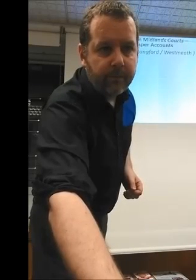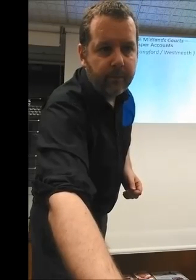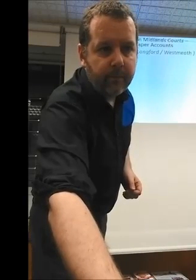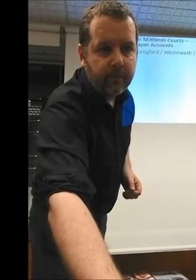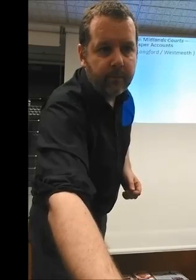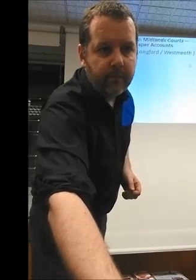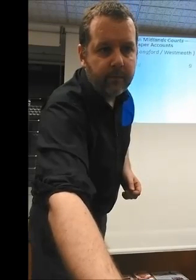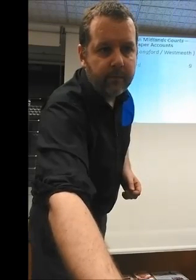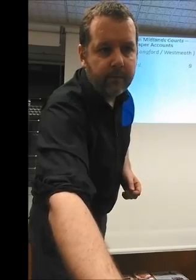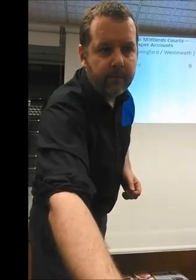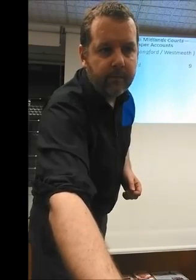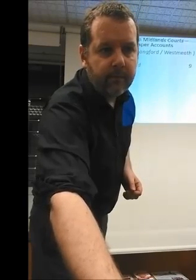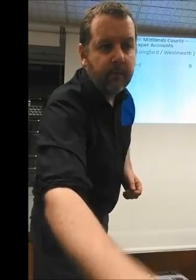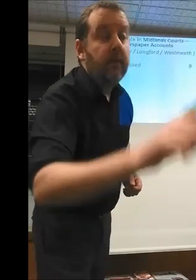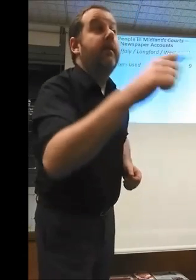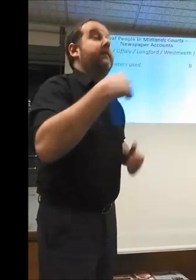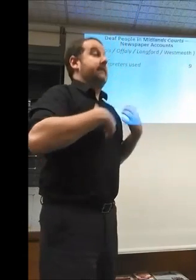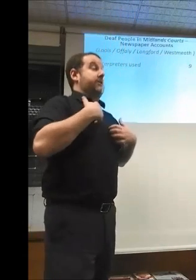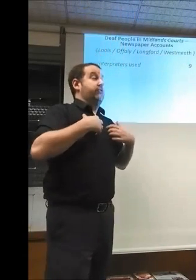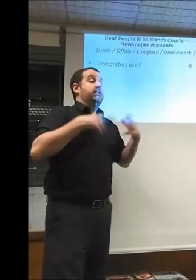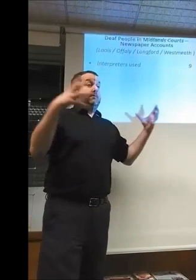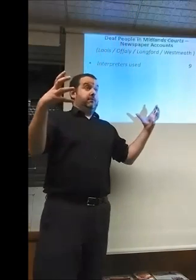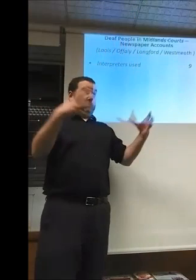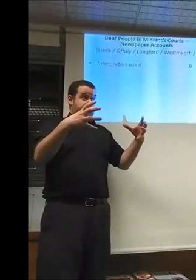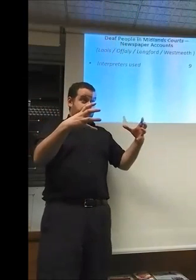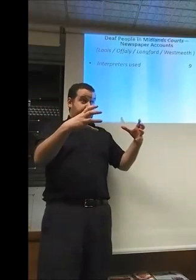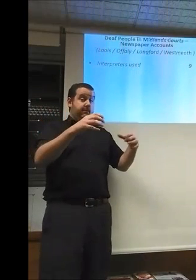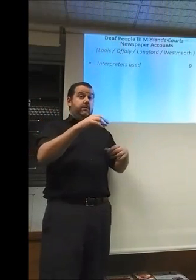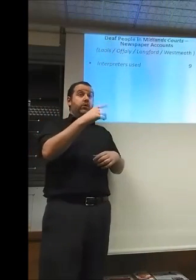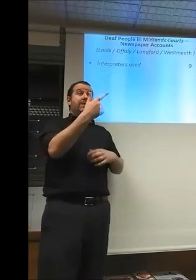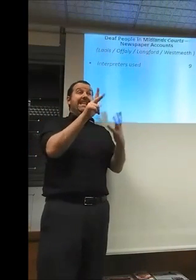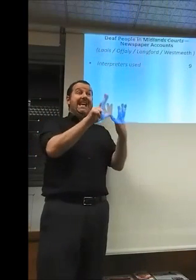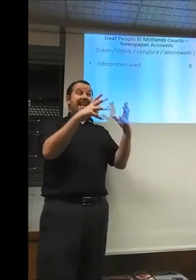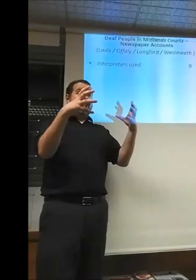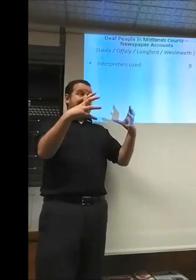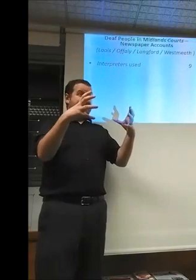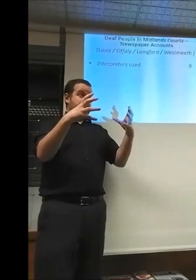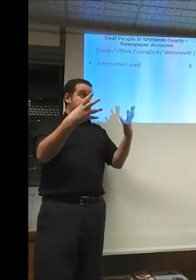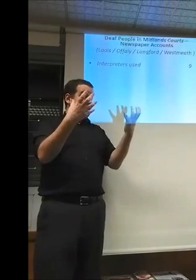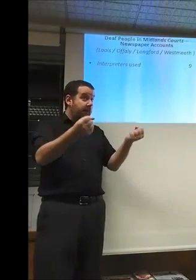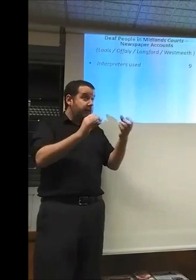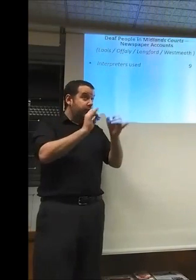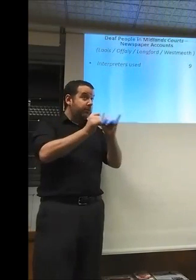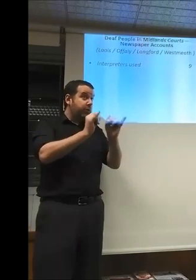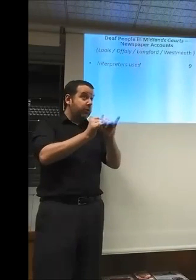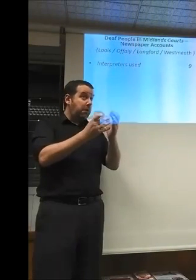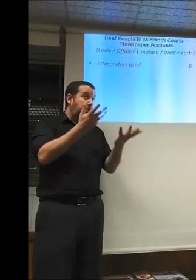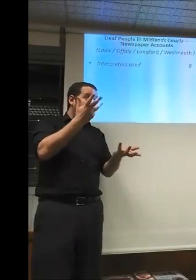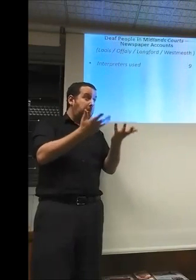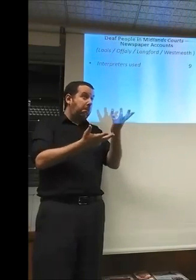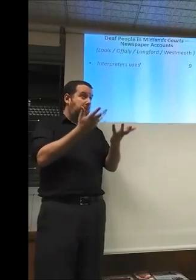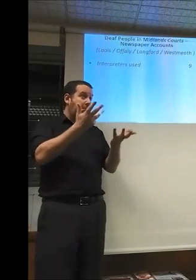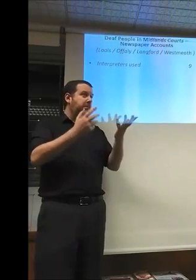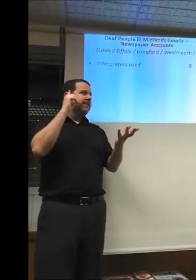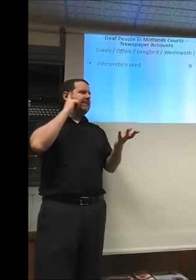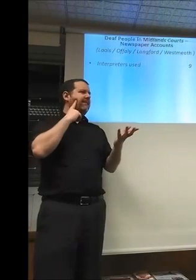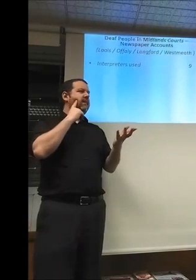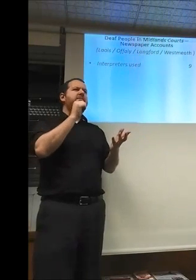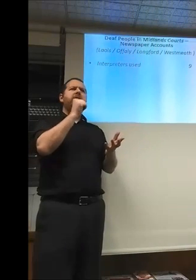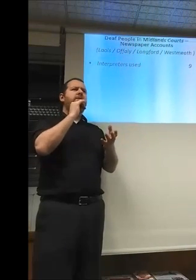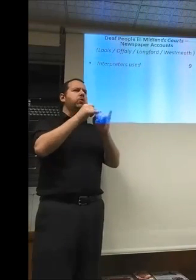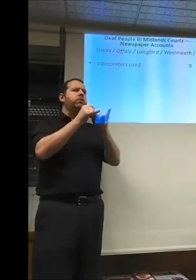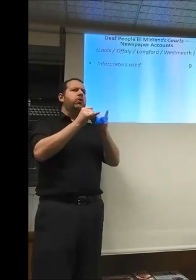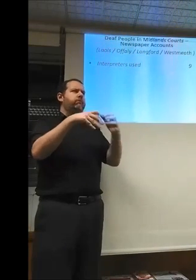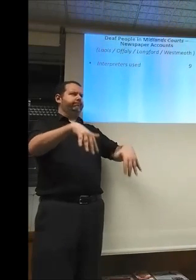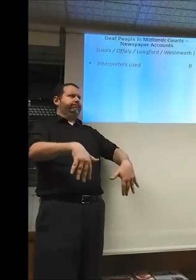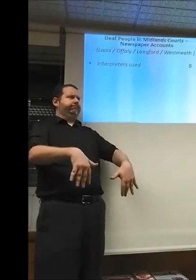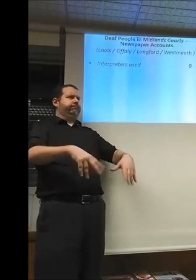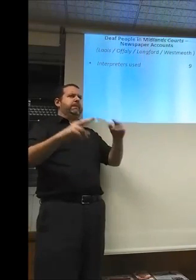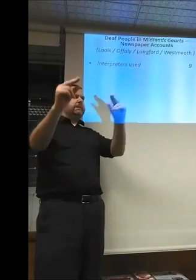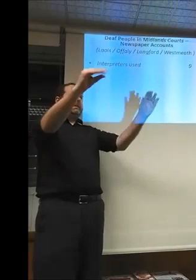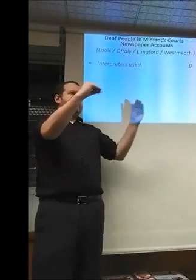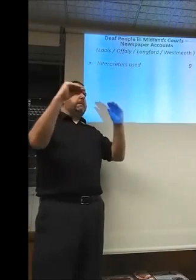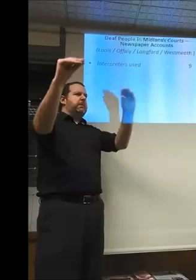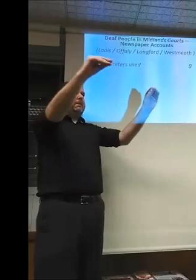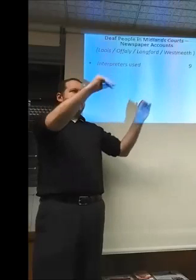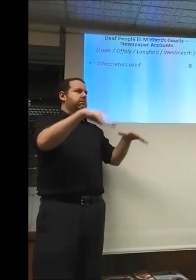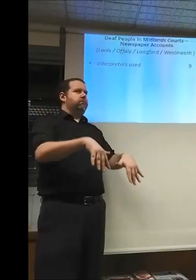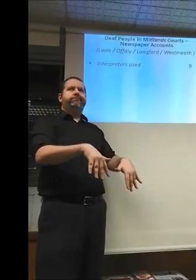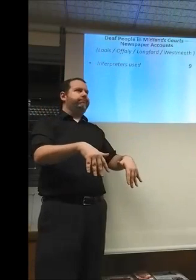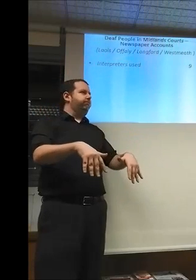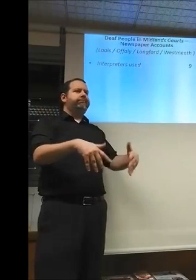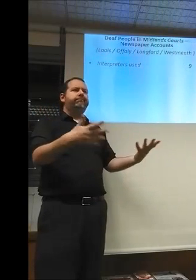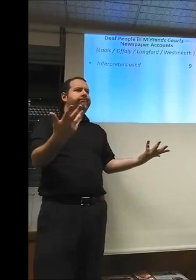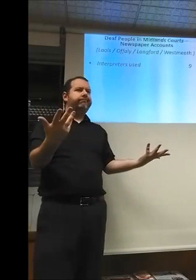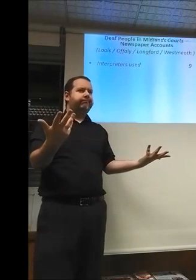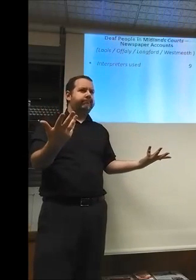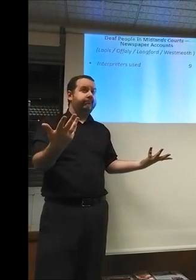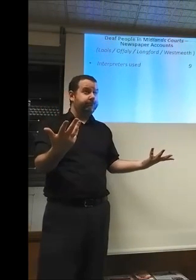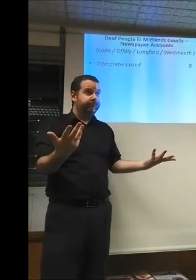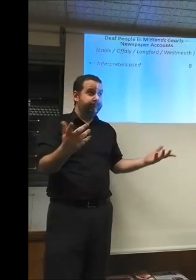It has never been changed, it’s always remained the same always been called Tullamore.